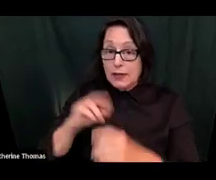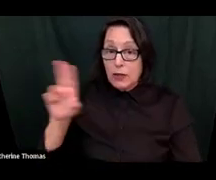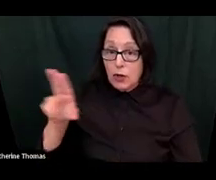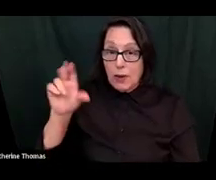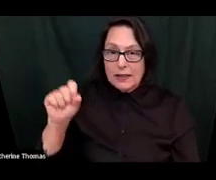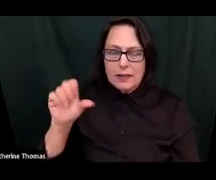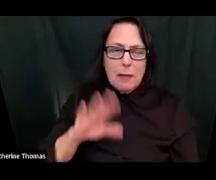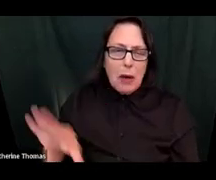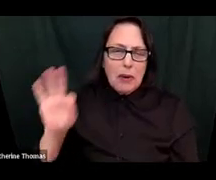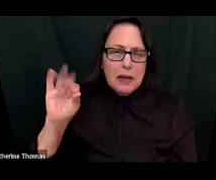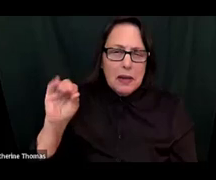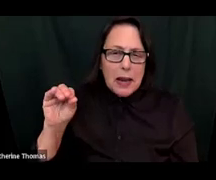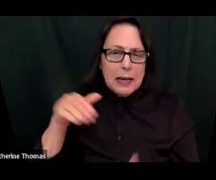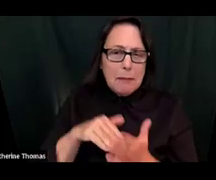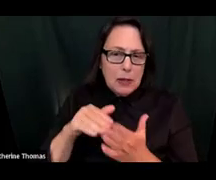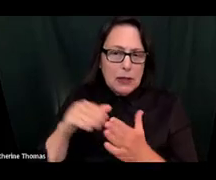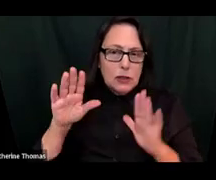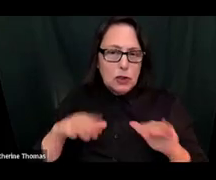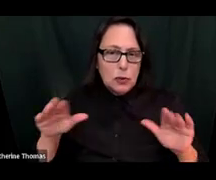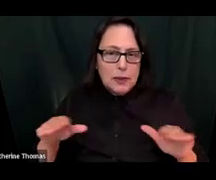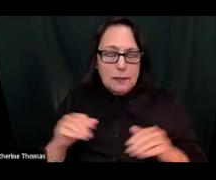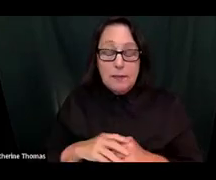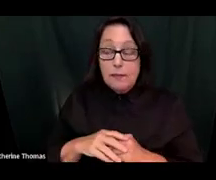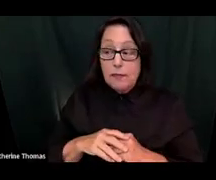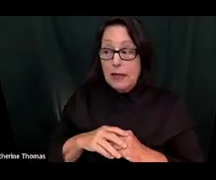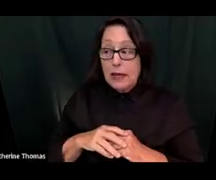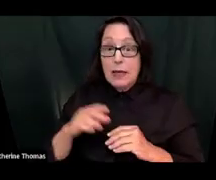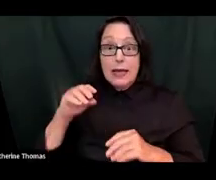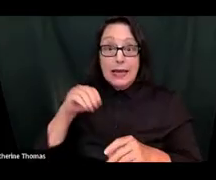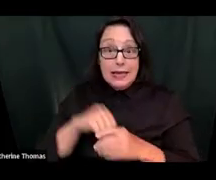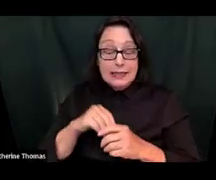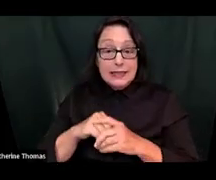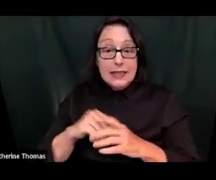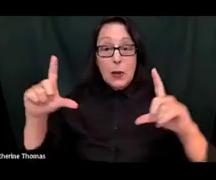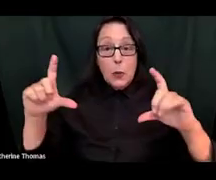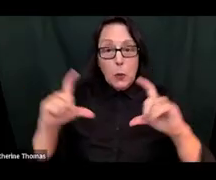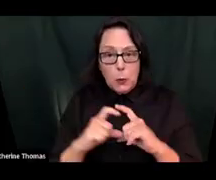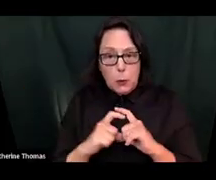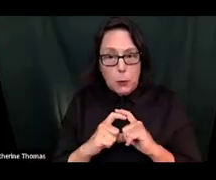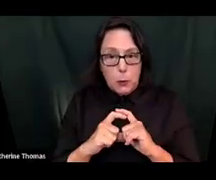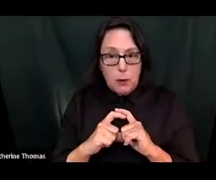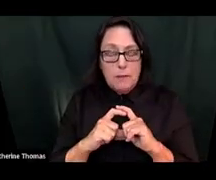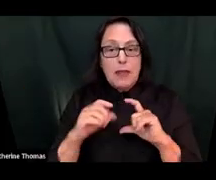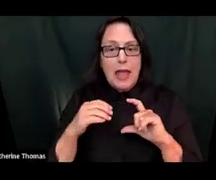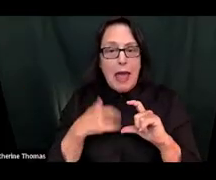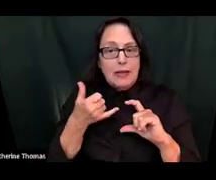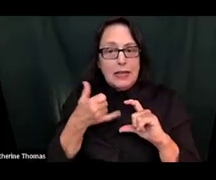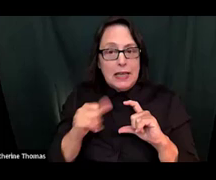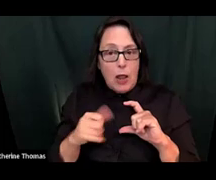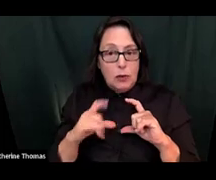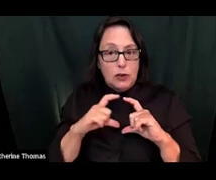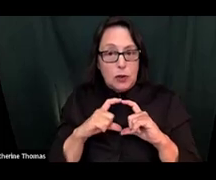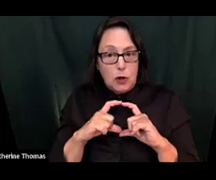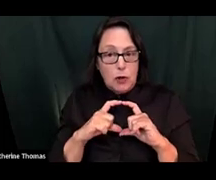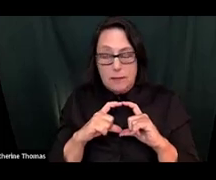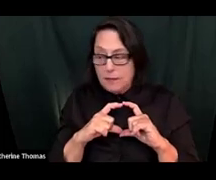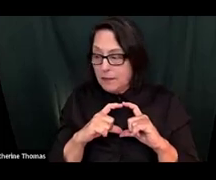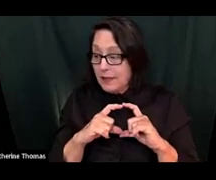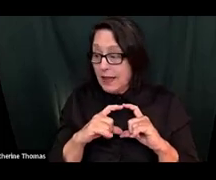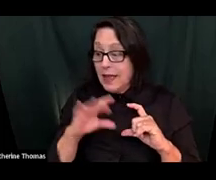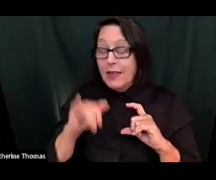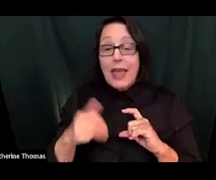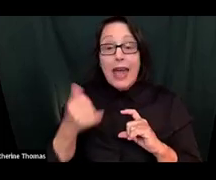which was about 90 million children. Inside that circle is a very small yellow circle and that